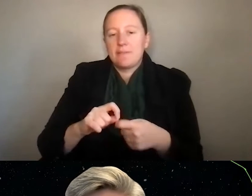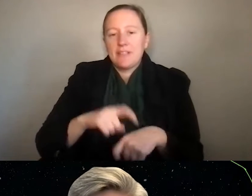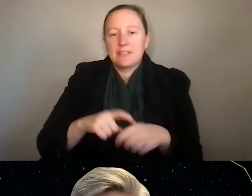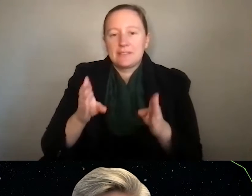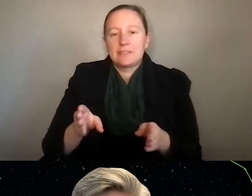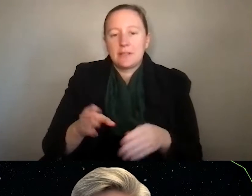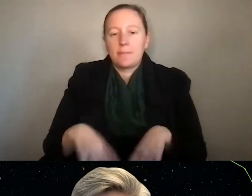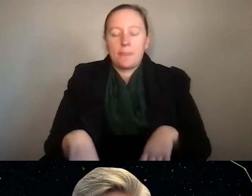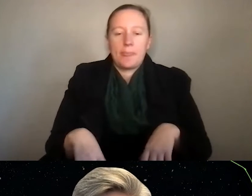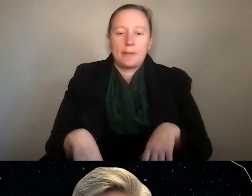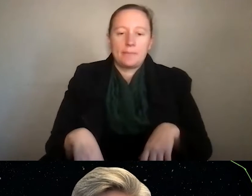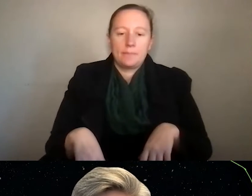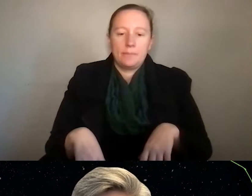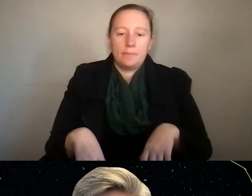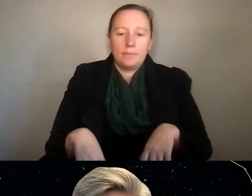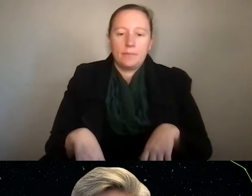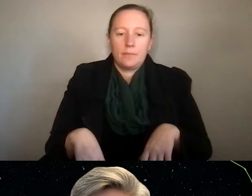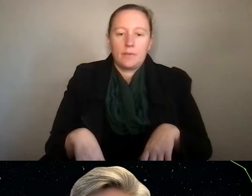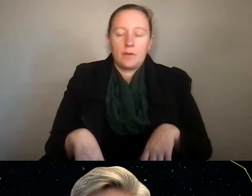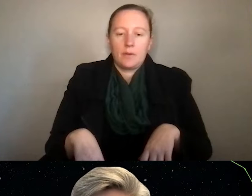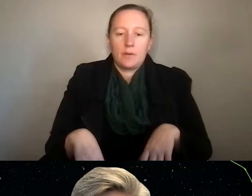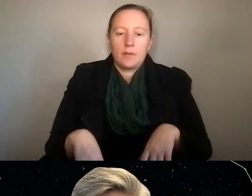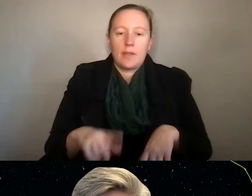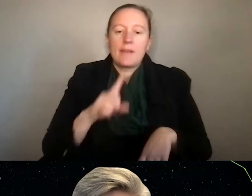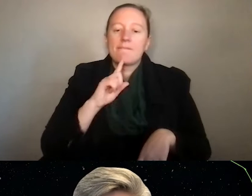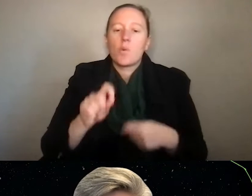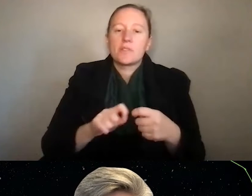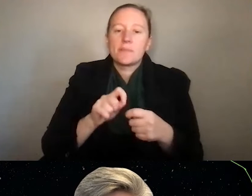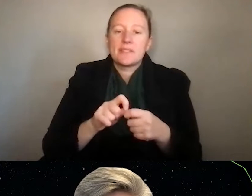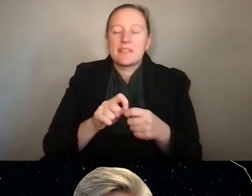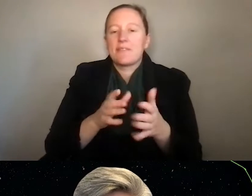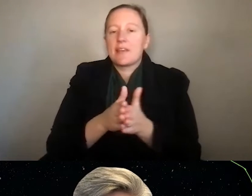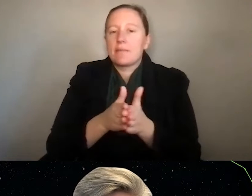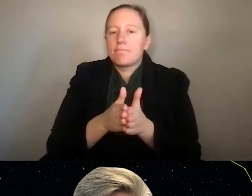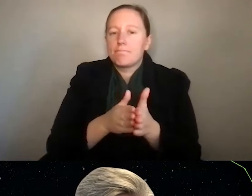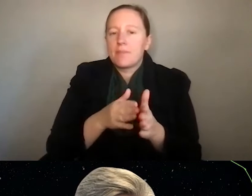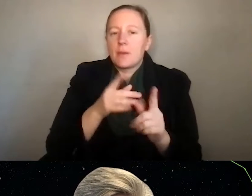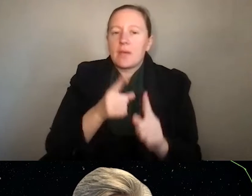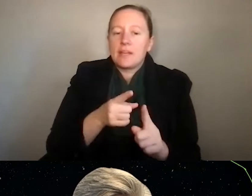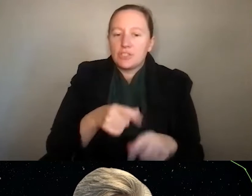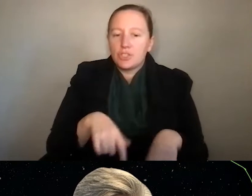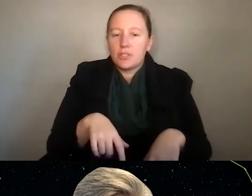the CHIPS initiative or that Federal Mandate,